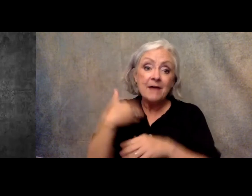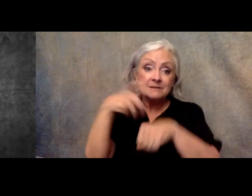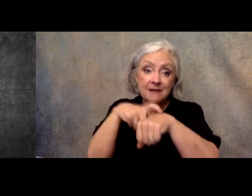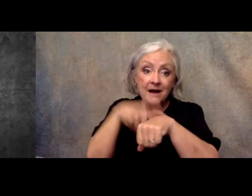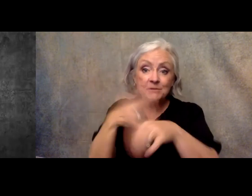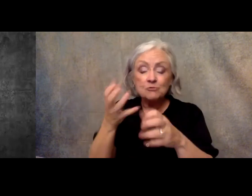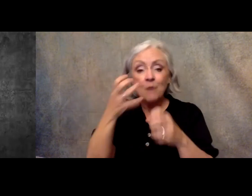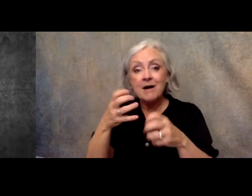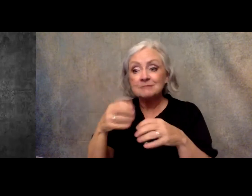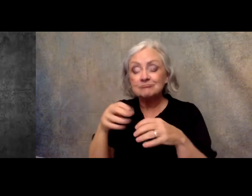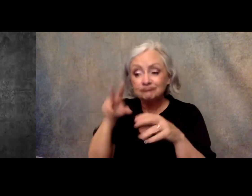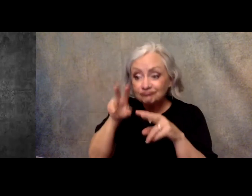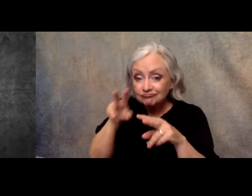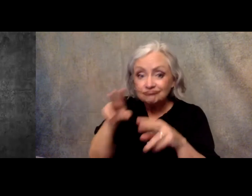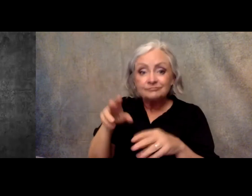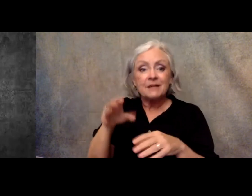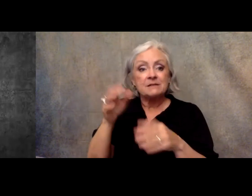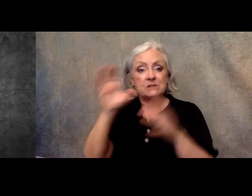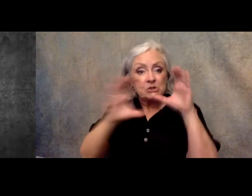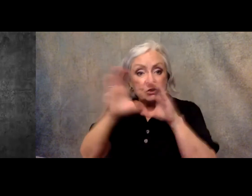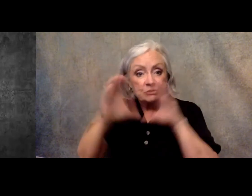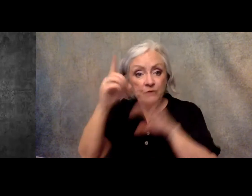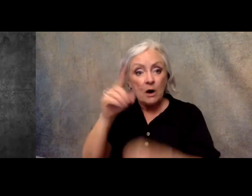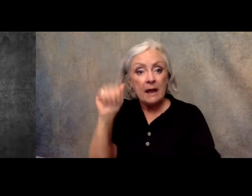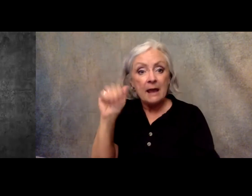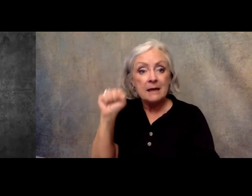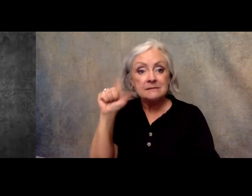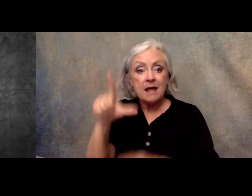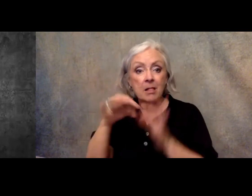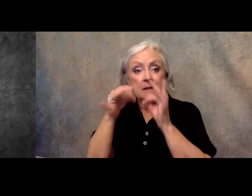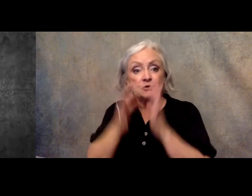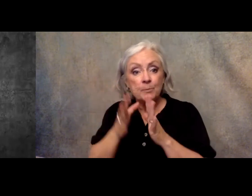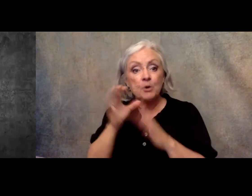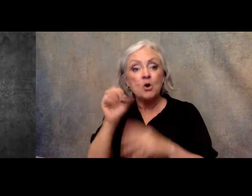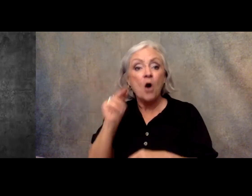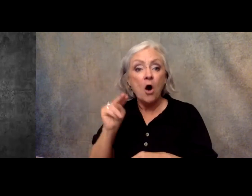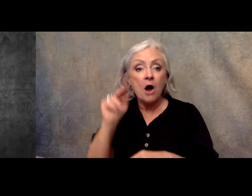If you search for ASL interpreter on TikTok, you'll be able to find some examples of those duets.